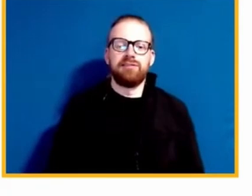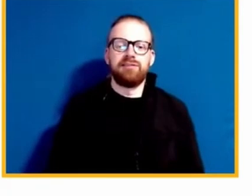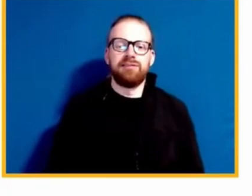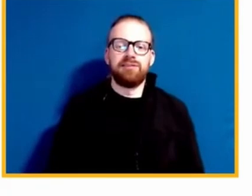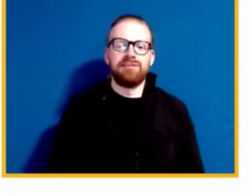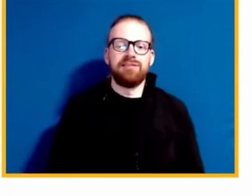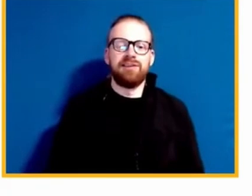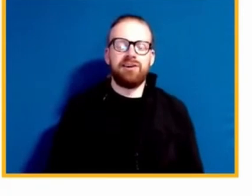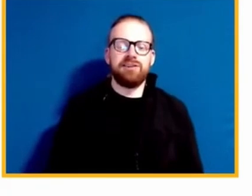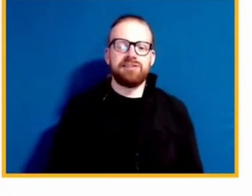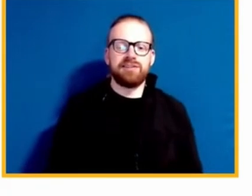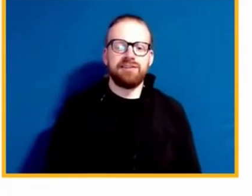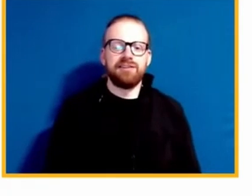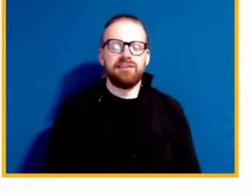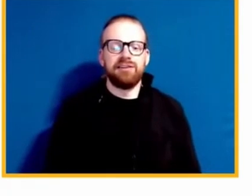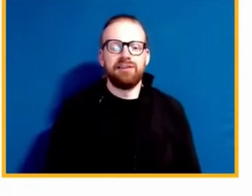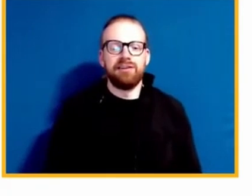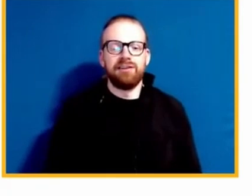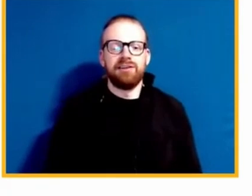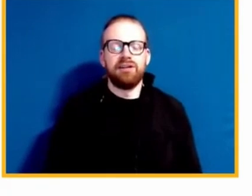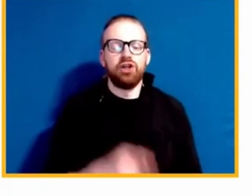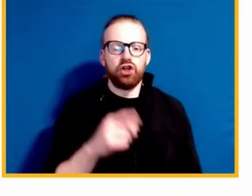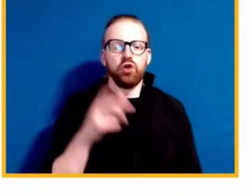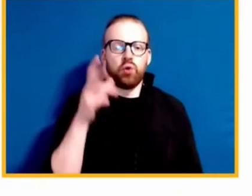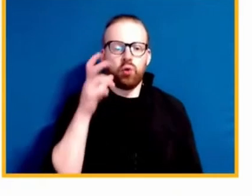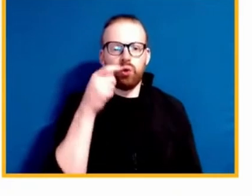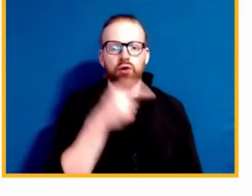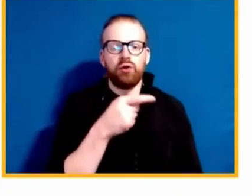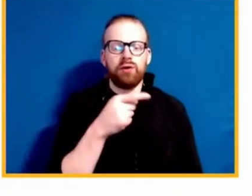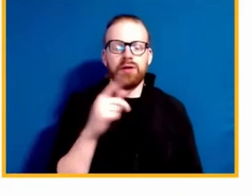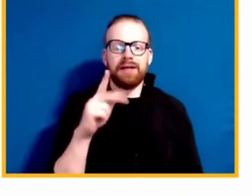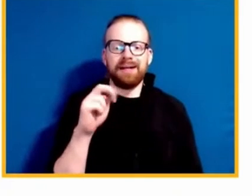[Zeke] Awesome stuff, Tempo. And you heard it from Quick first-- err, Kendi rather.